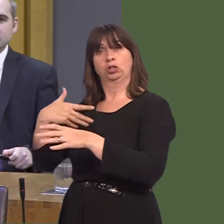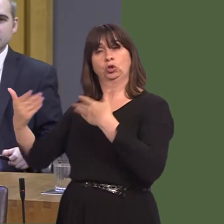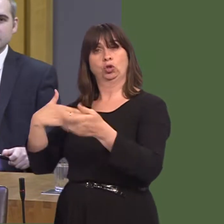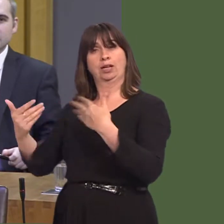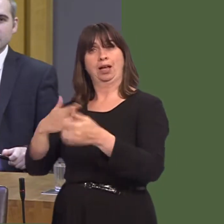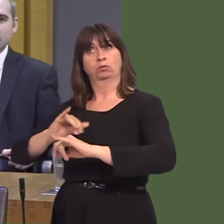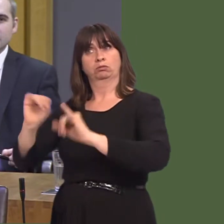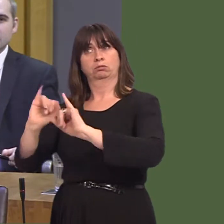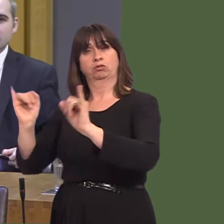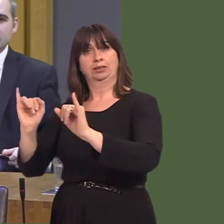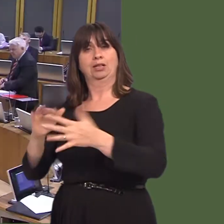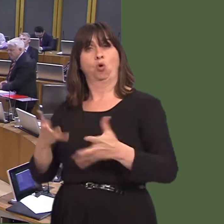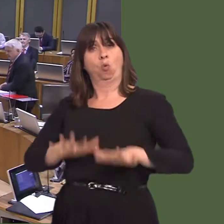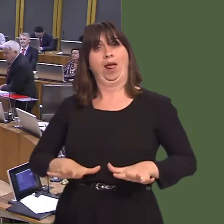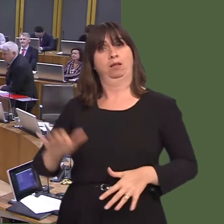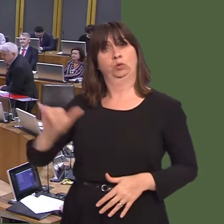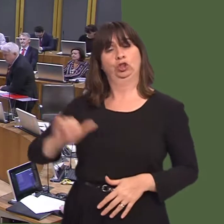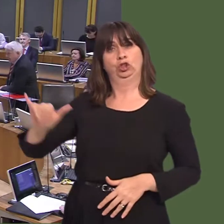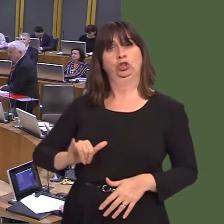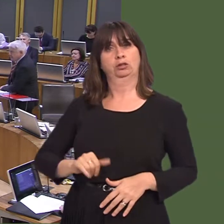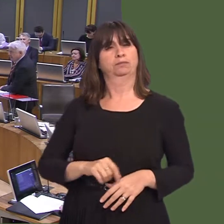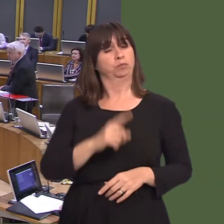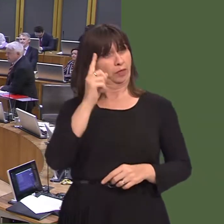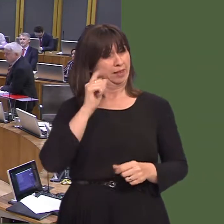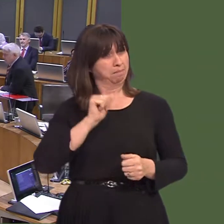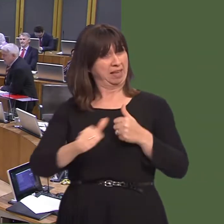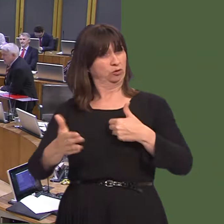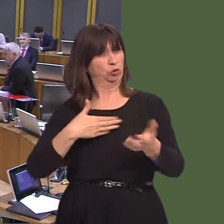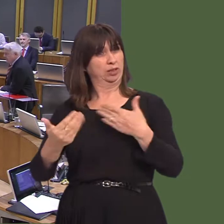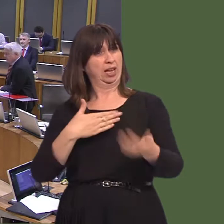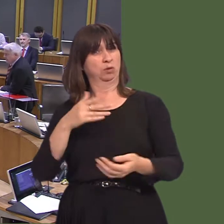Carwyn Jones AM: In terms of being 'best placed' to tackle it, there's no doubt the UK Government